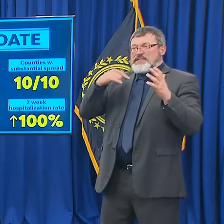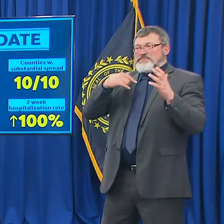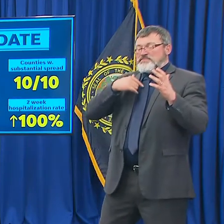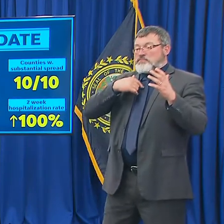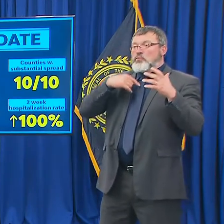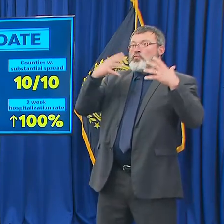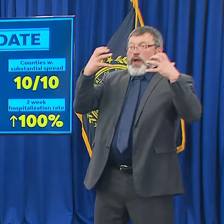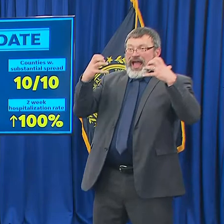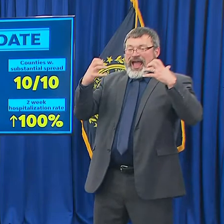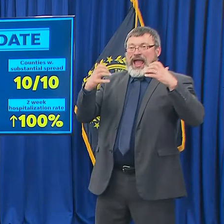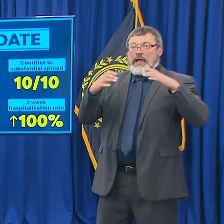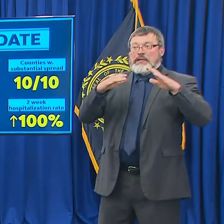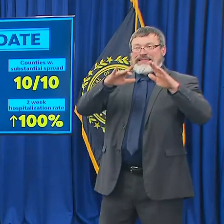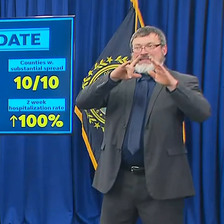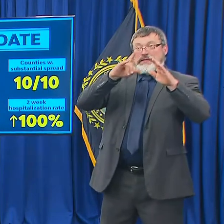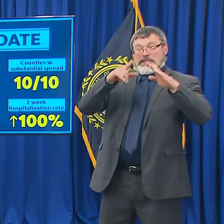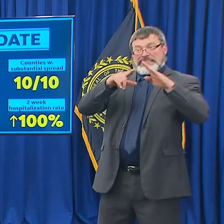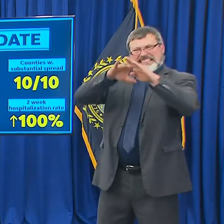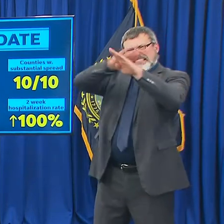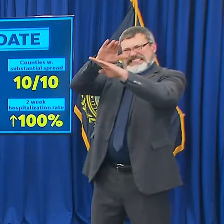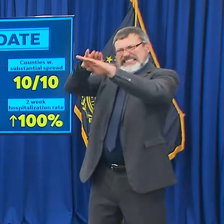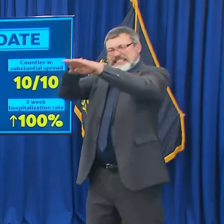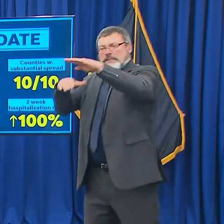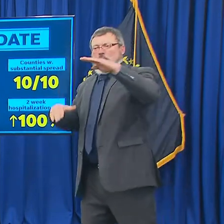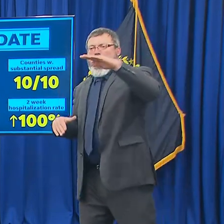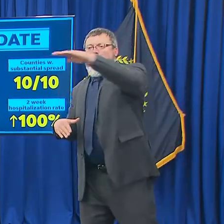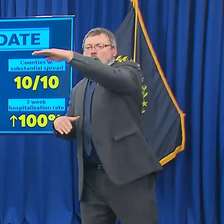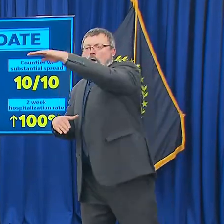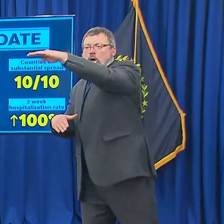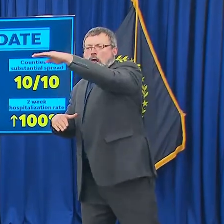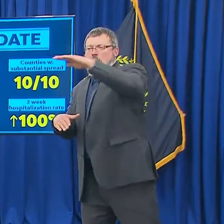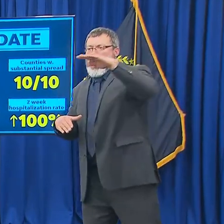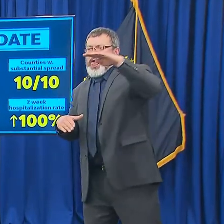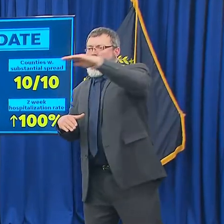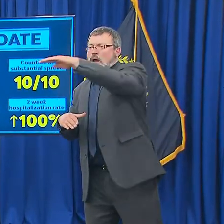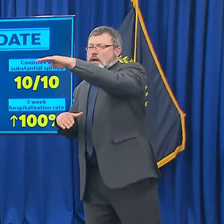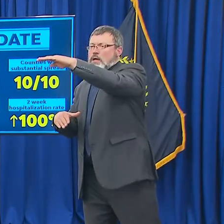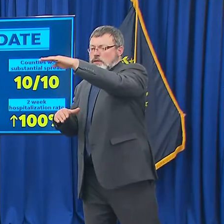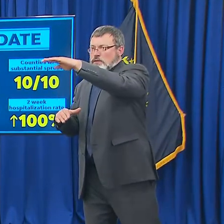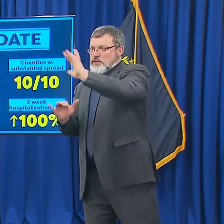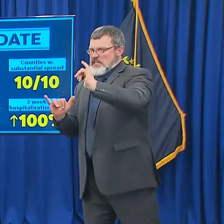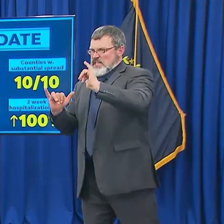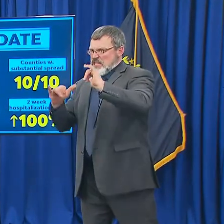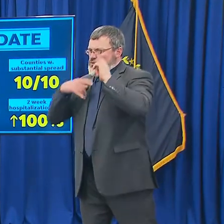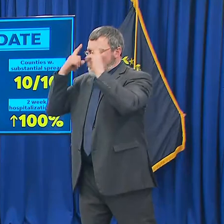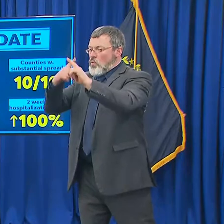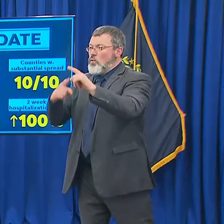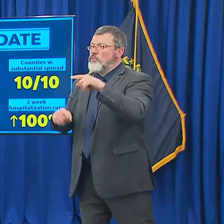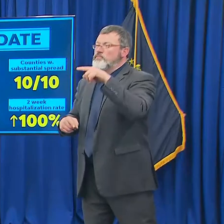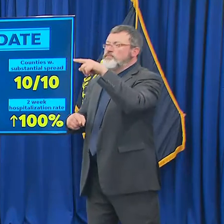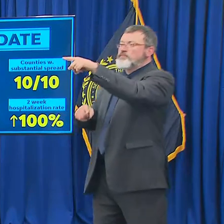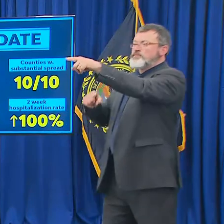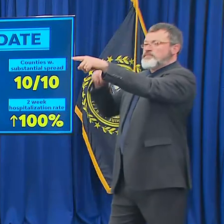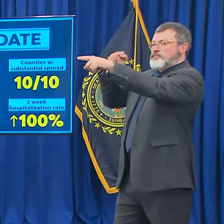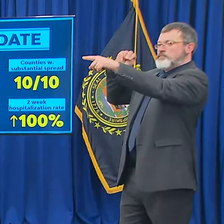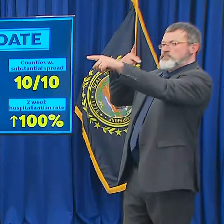That's really where we see a lot of that transmission and transmissibility happening. And that's that's it. I mean, you can look at the order itself will be made available.